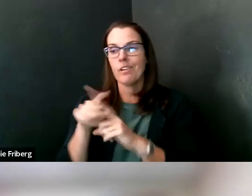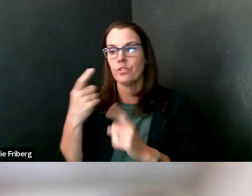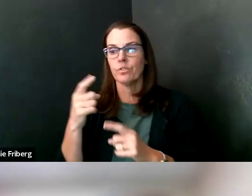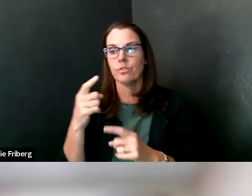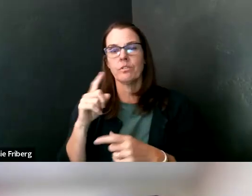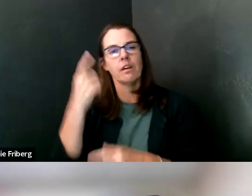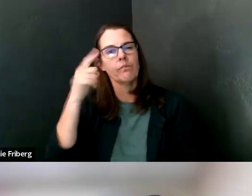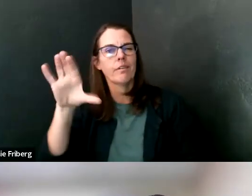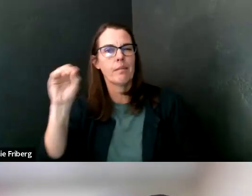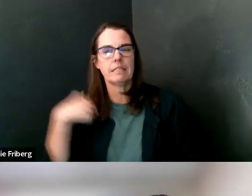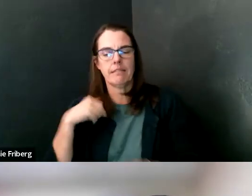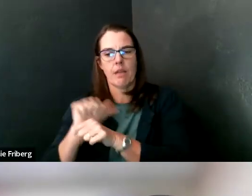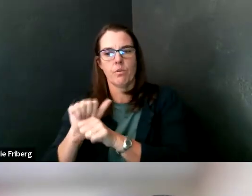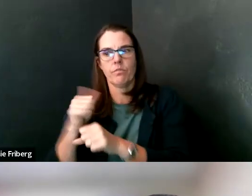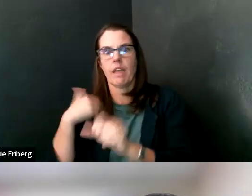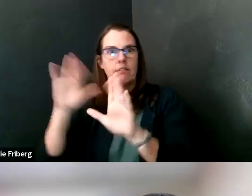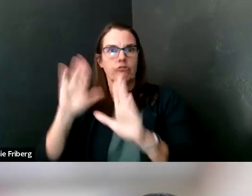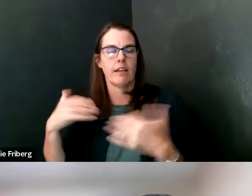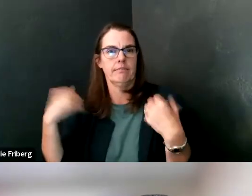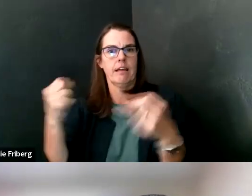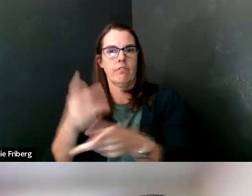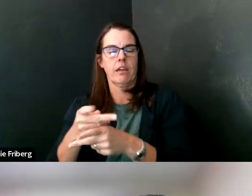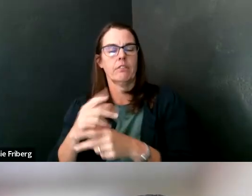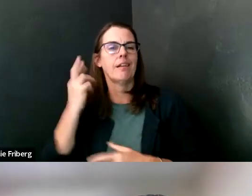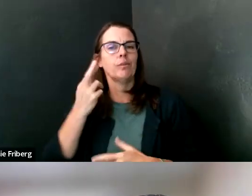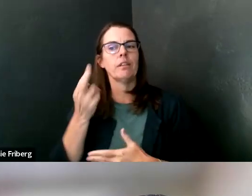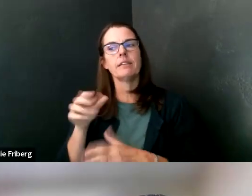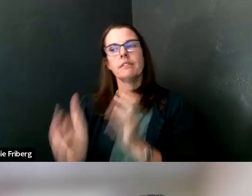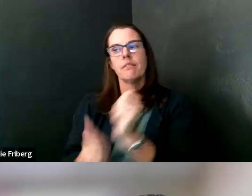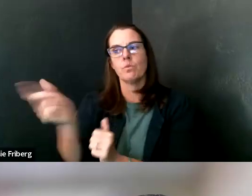had great health care with and I realized a lot of these companies with great health care were